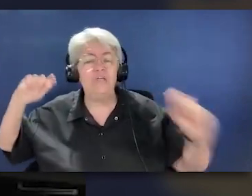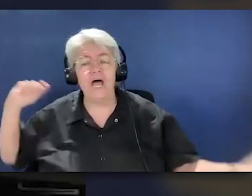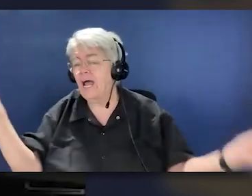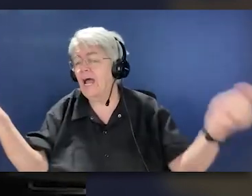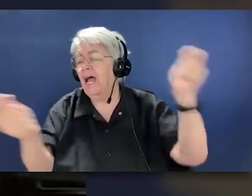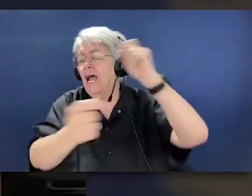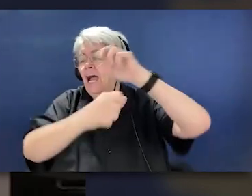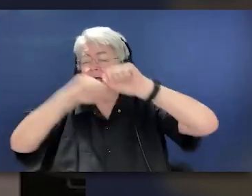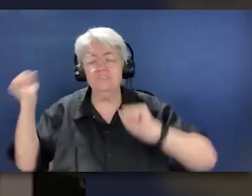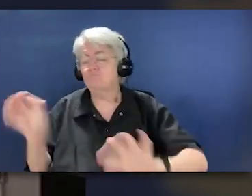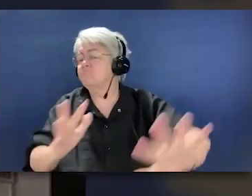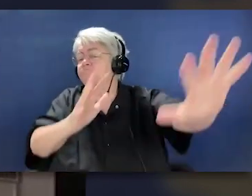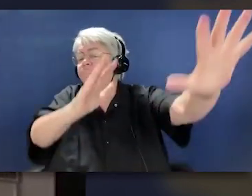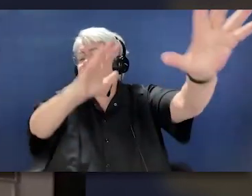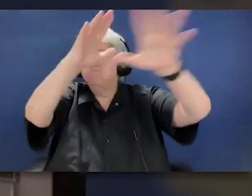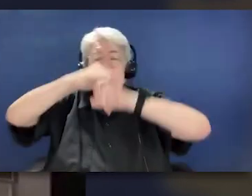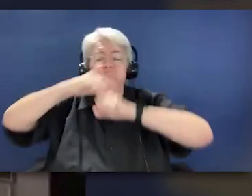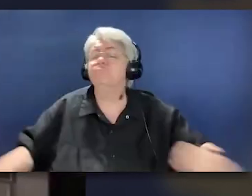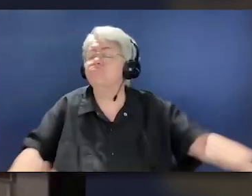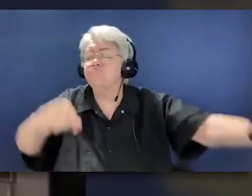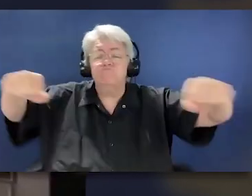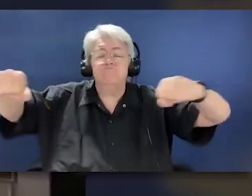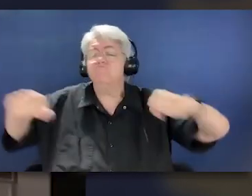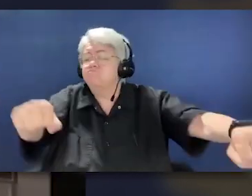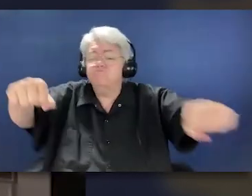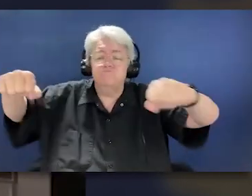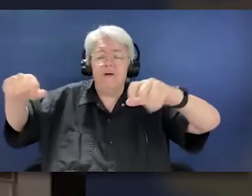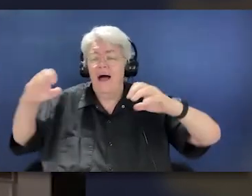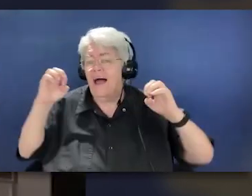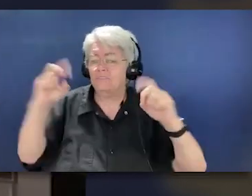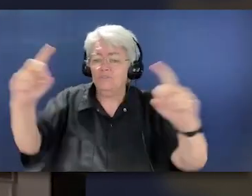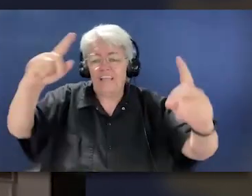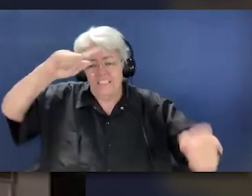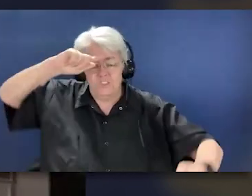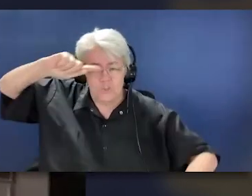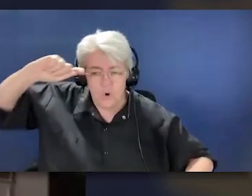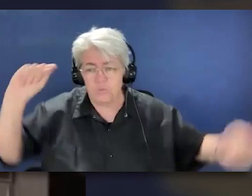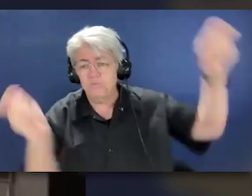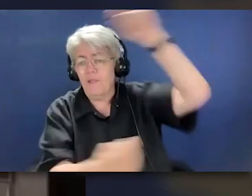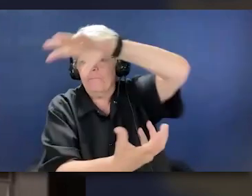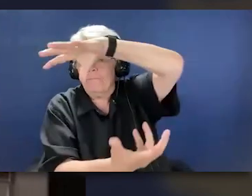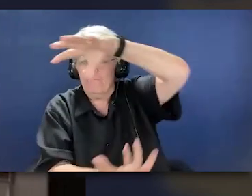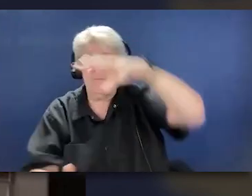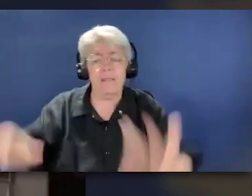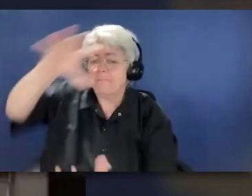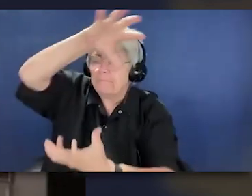to be an earthquake, educational disruption. It’s going to be—everybody is making claims until we